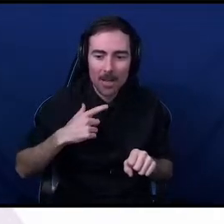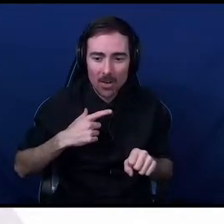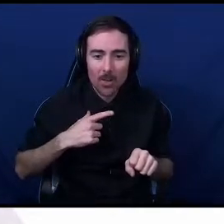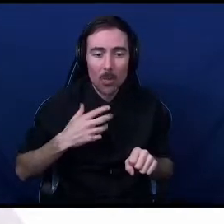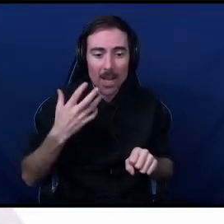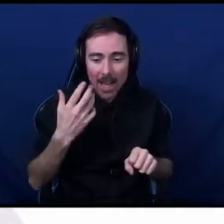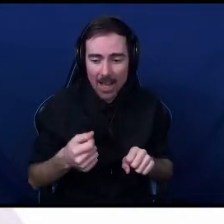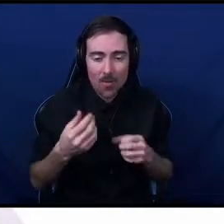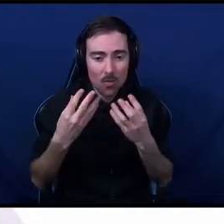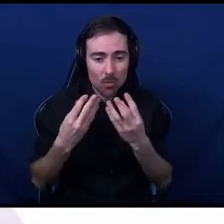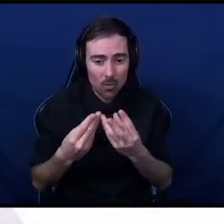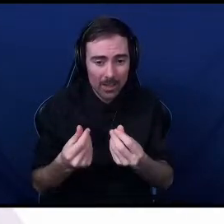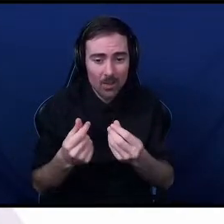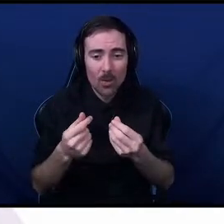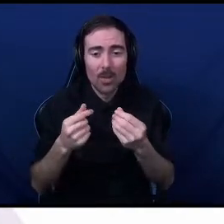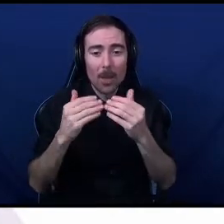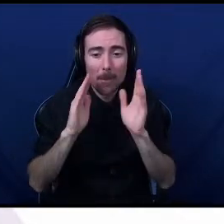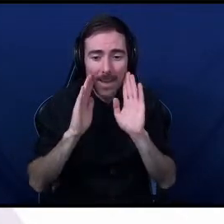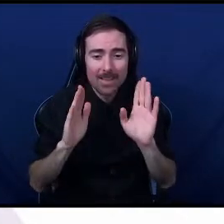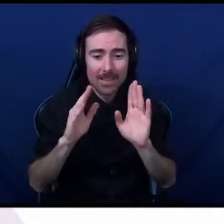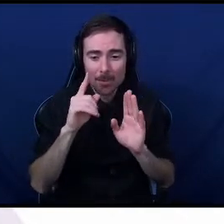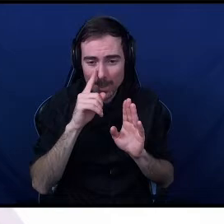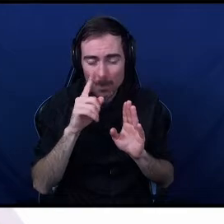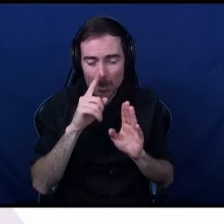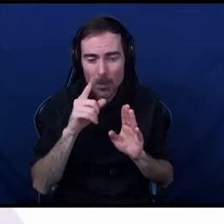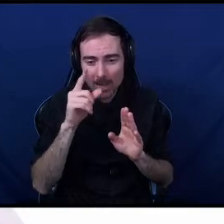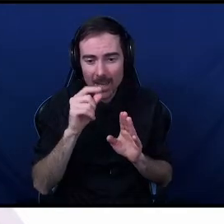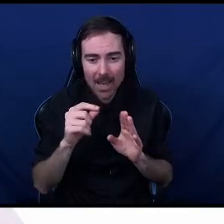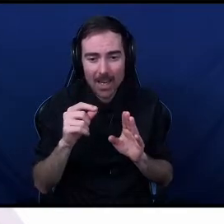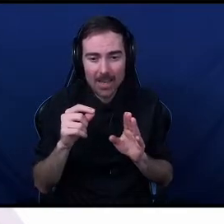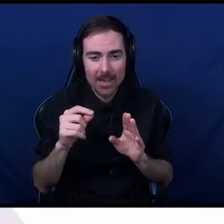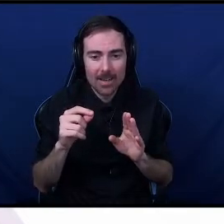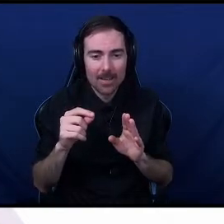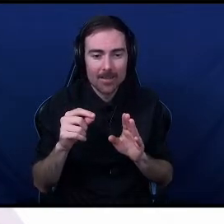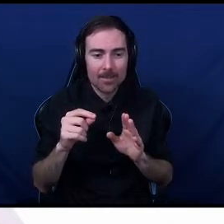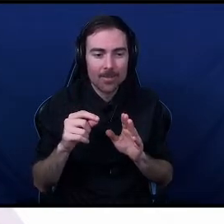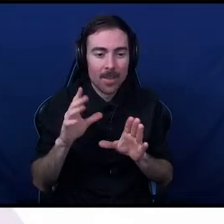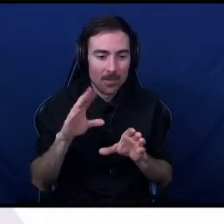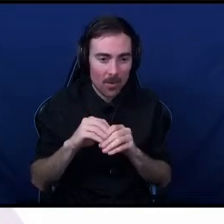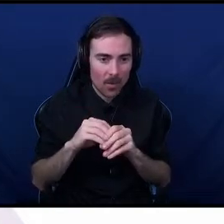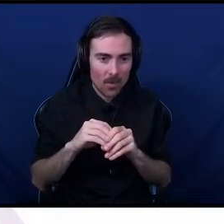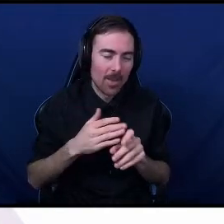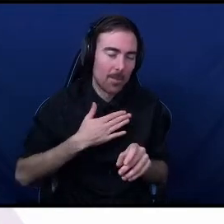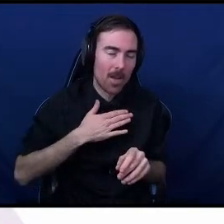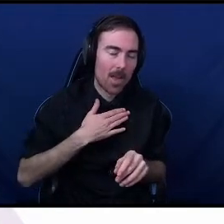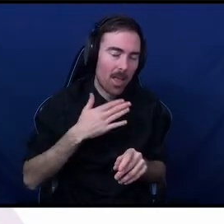be used, right. And so that's sort of my my thoughts on the whole pandemic thing, right. And I would have used a pandemic, as